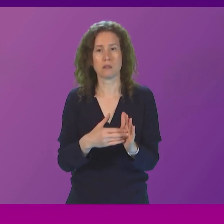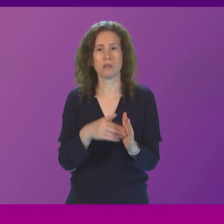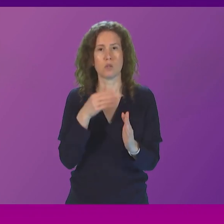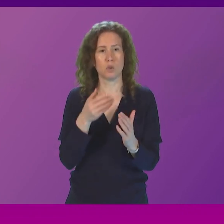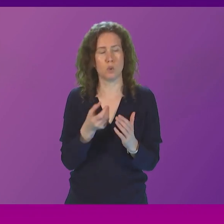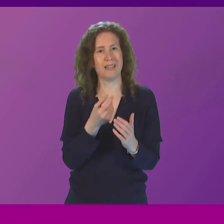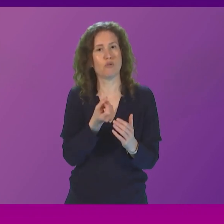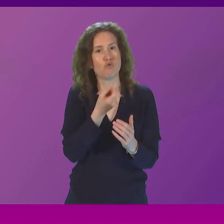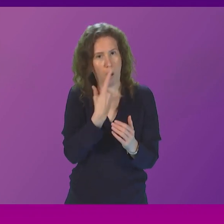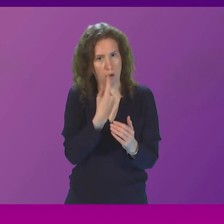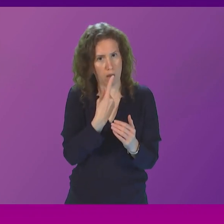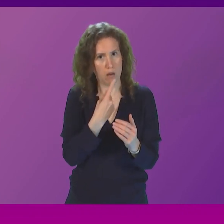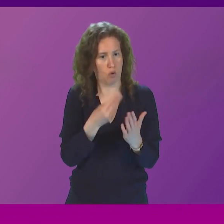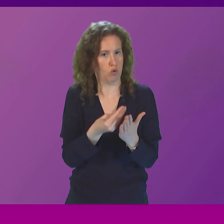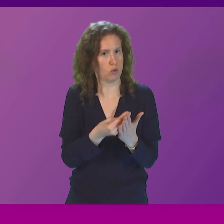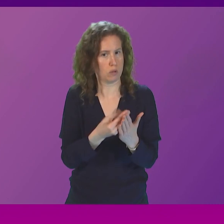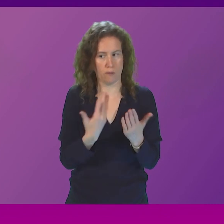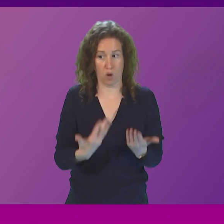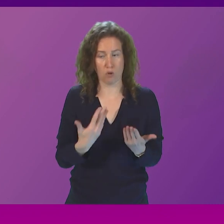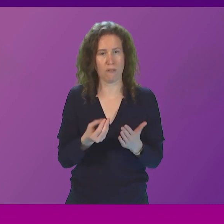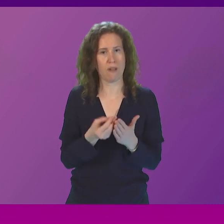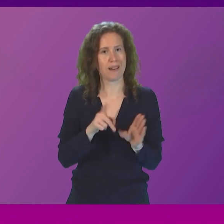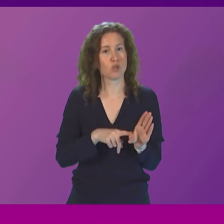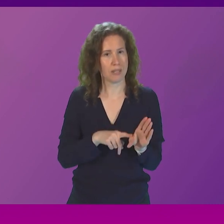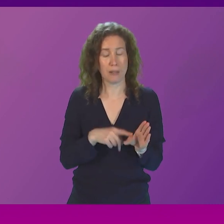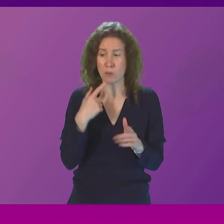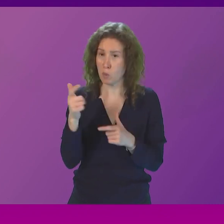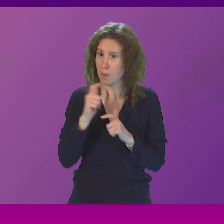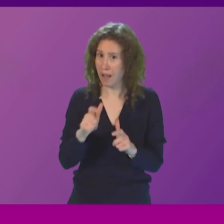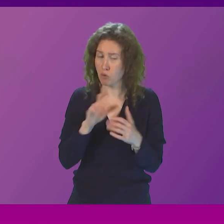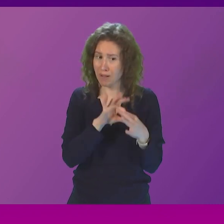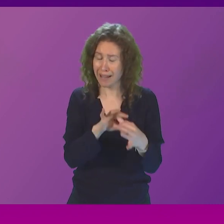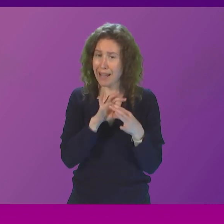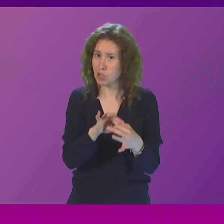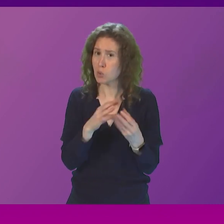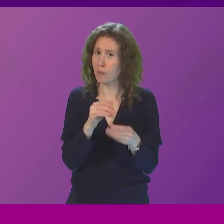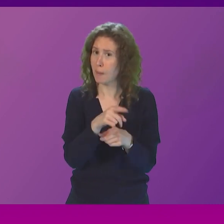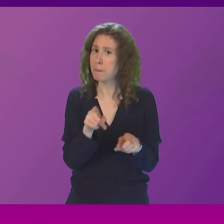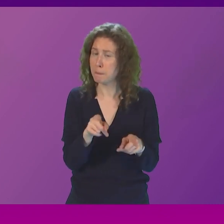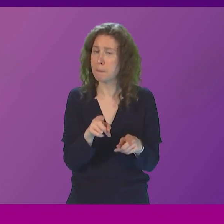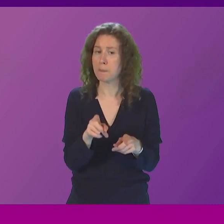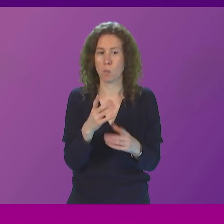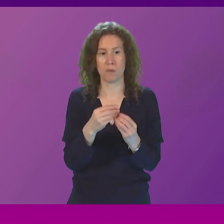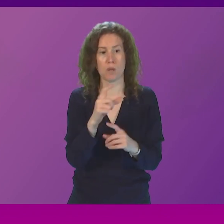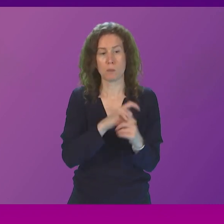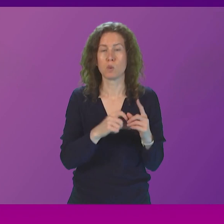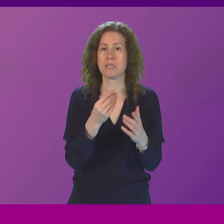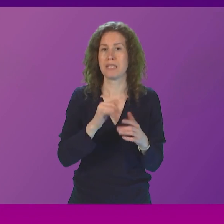drug tariff in the current financial year. We will continue our engagement with Community Pharmacy Scotland.